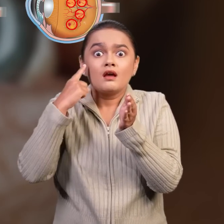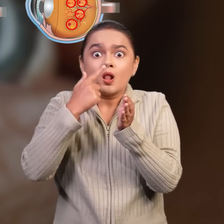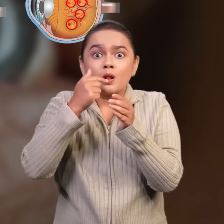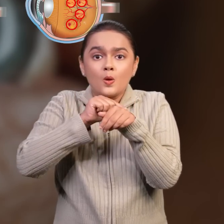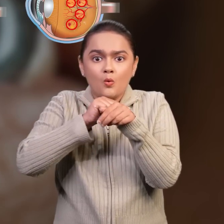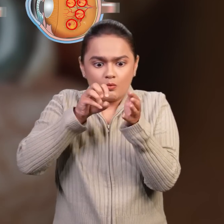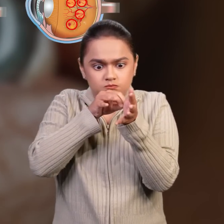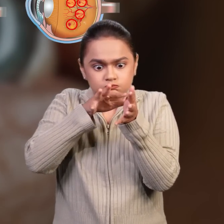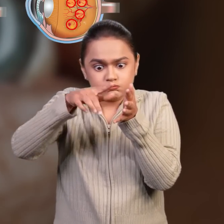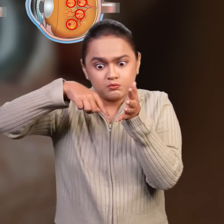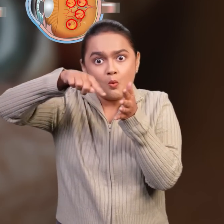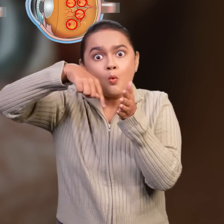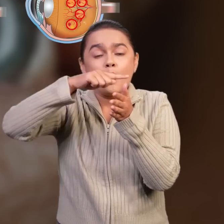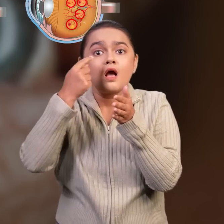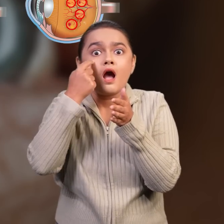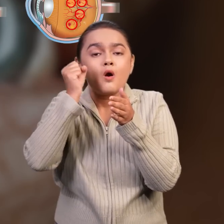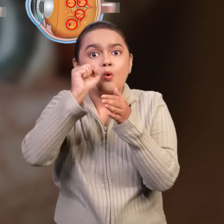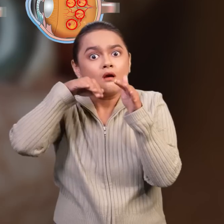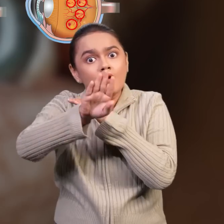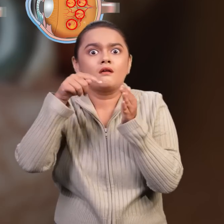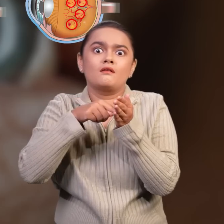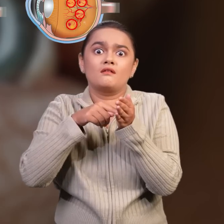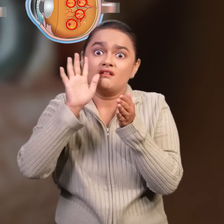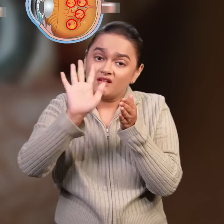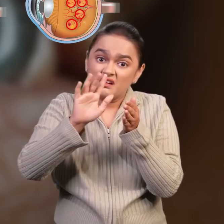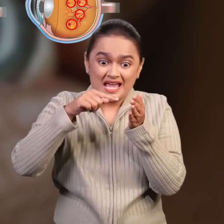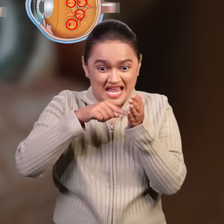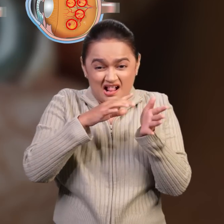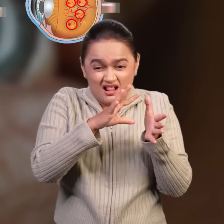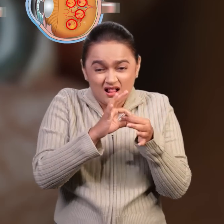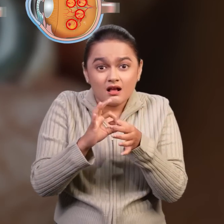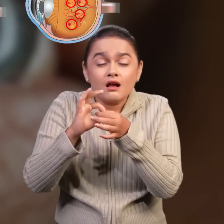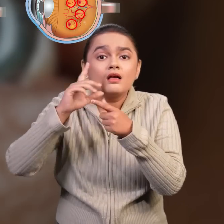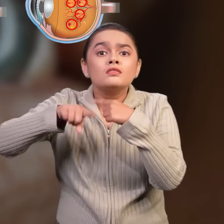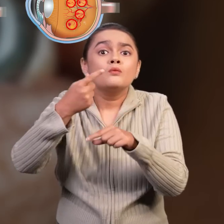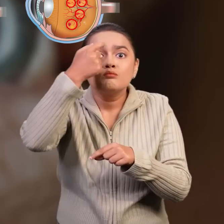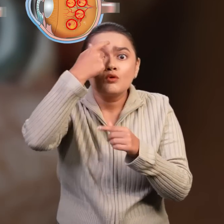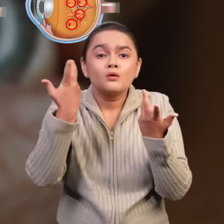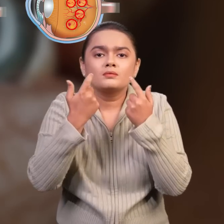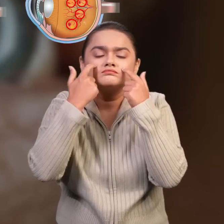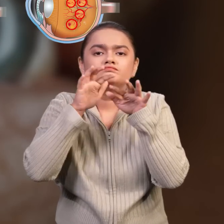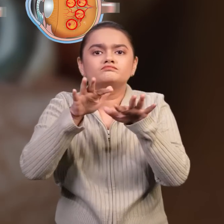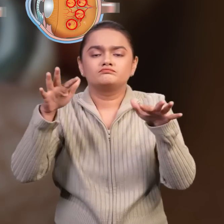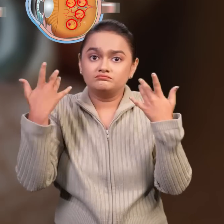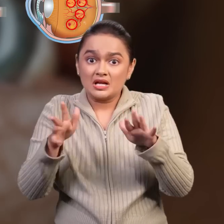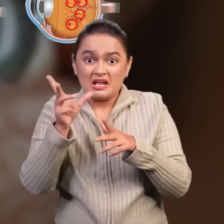which can leak and cause hemorrhages or collections of blood inside the eye. What this can all eventually lead to